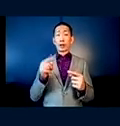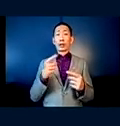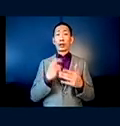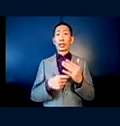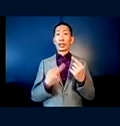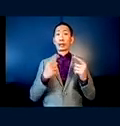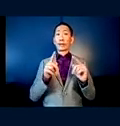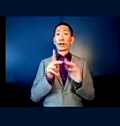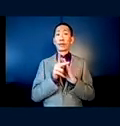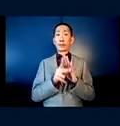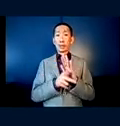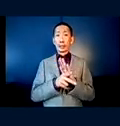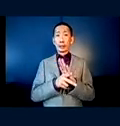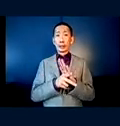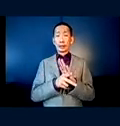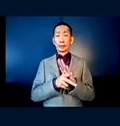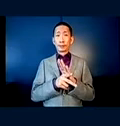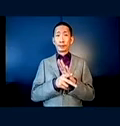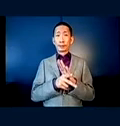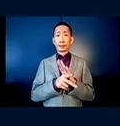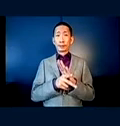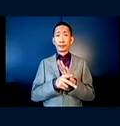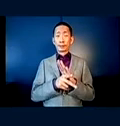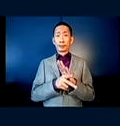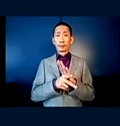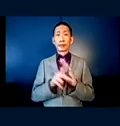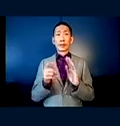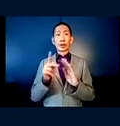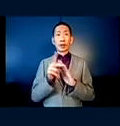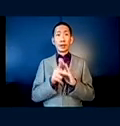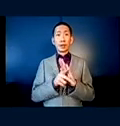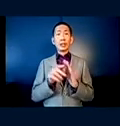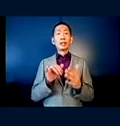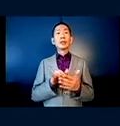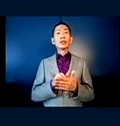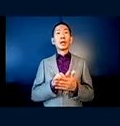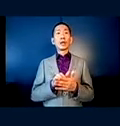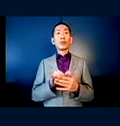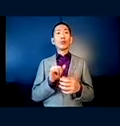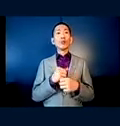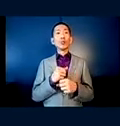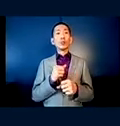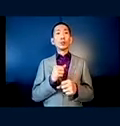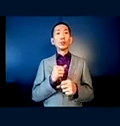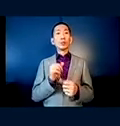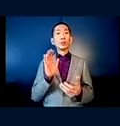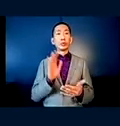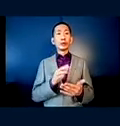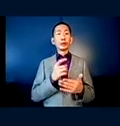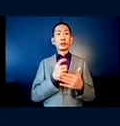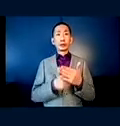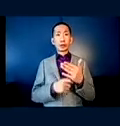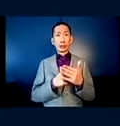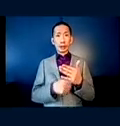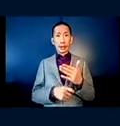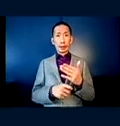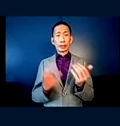HOWEVER, CONTRARY, THE ONLY COST EFFECTIVE POLICY IN THE SENSE, NEXT SLIDE, ONLY POLICY THAT